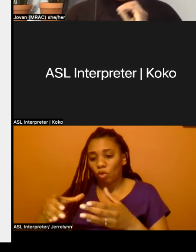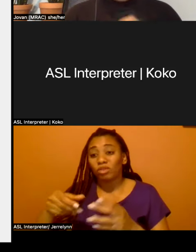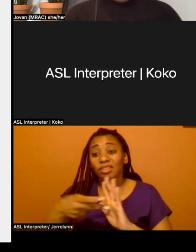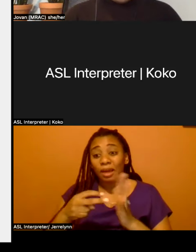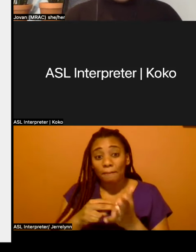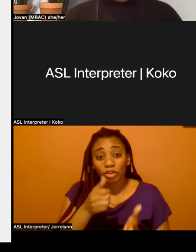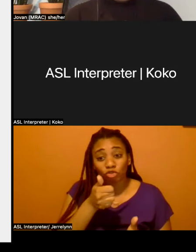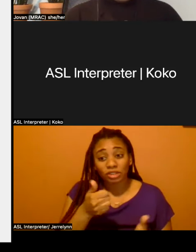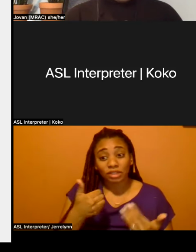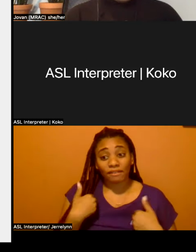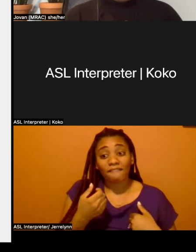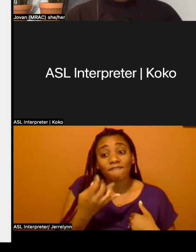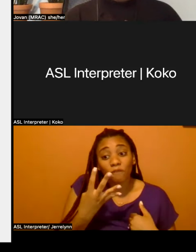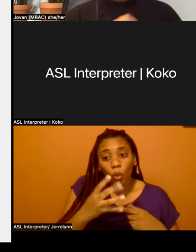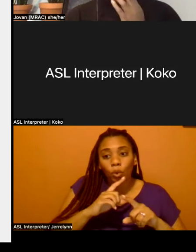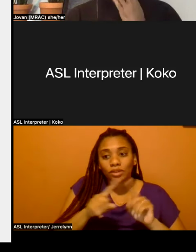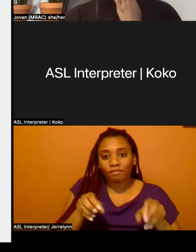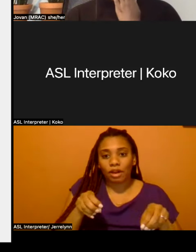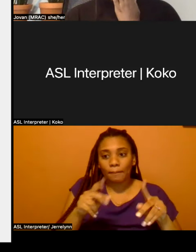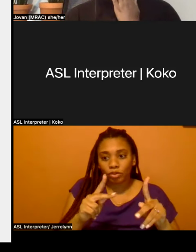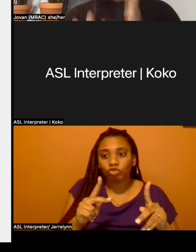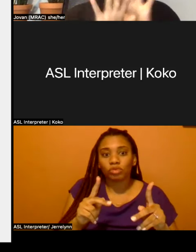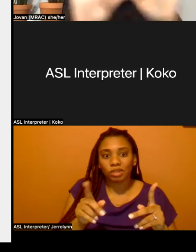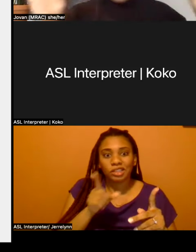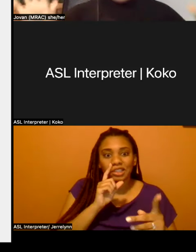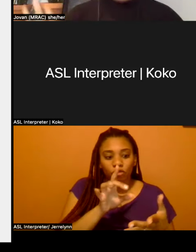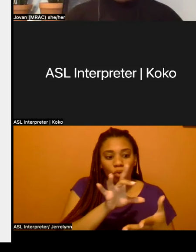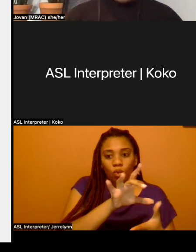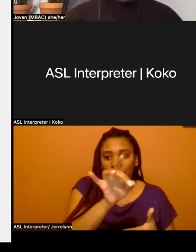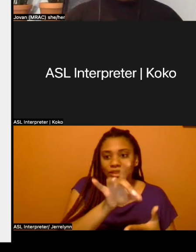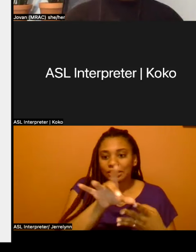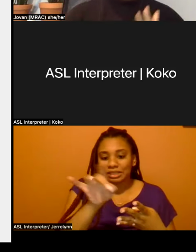Does that make sense? Any questions about